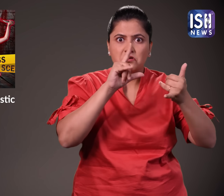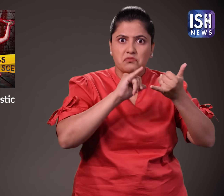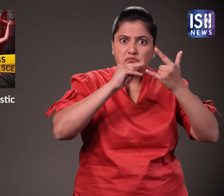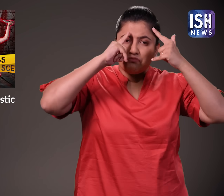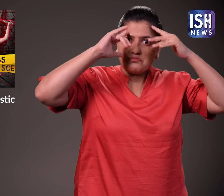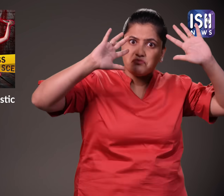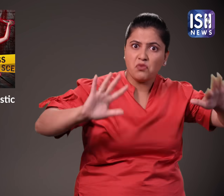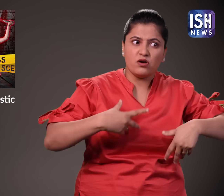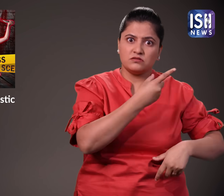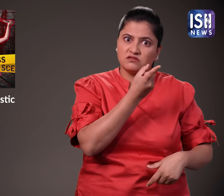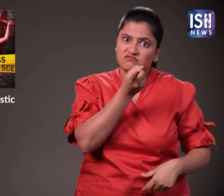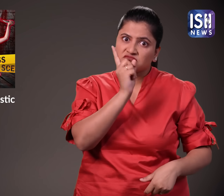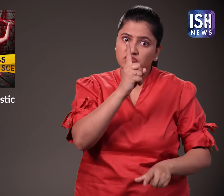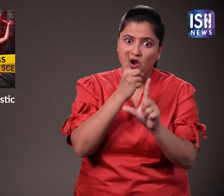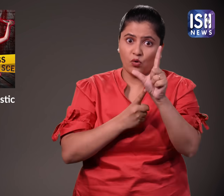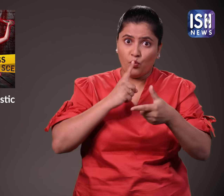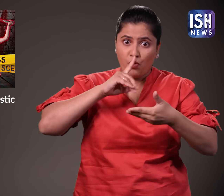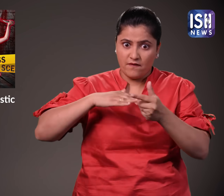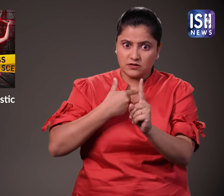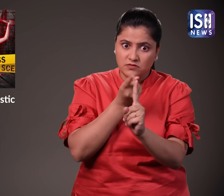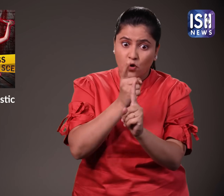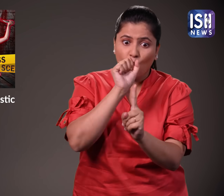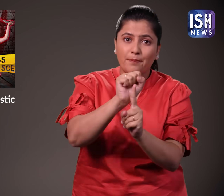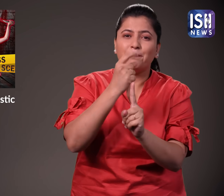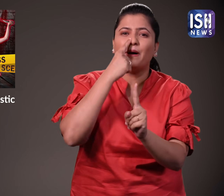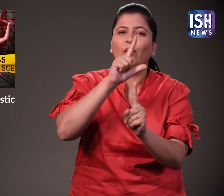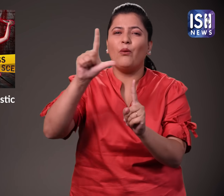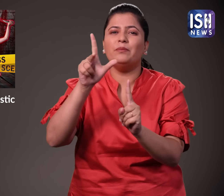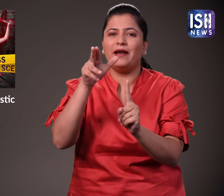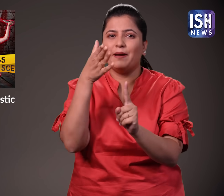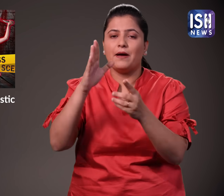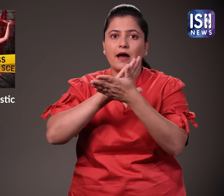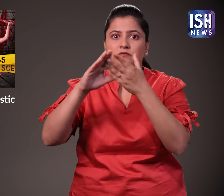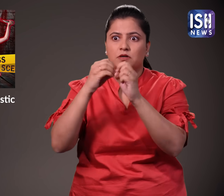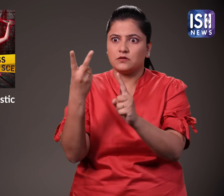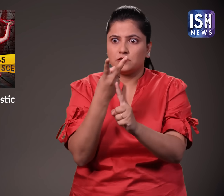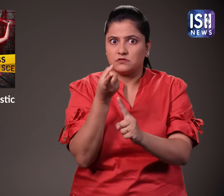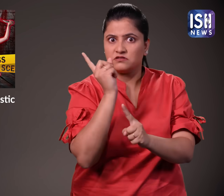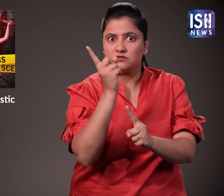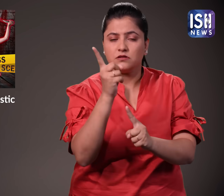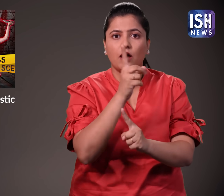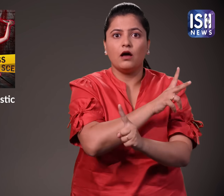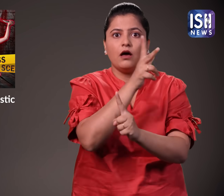Loknath became furious and started threatening his wife and mother-in-law, Hema Bai,